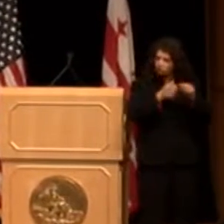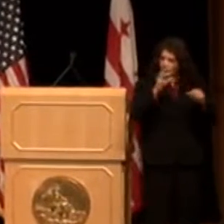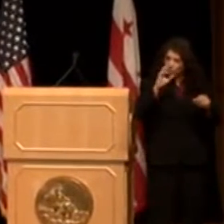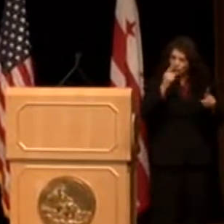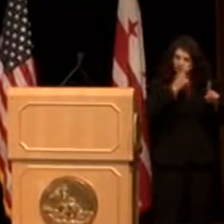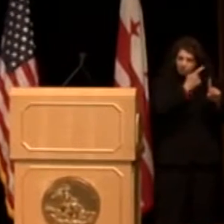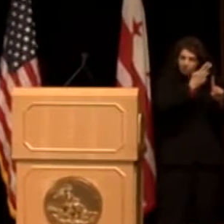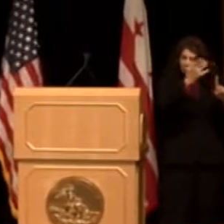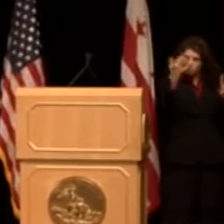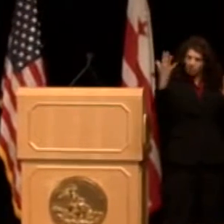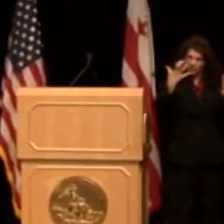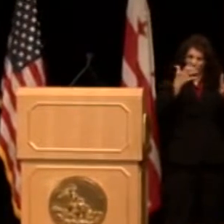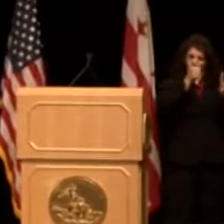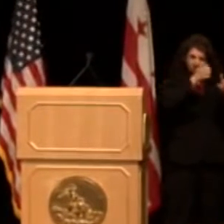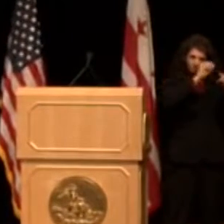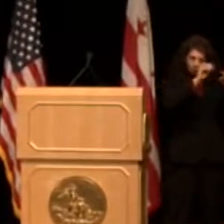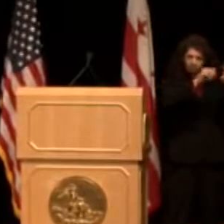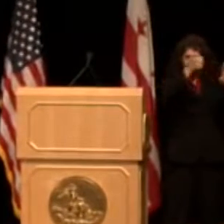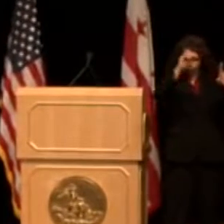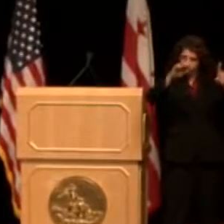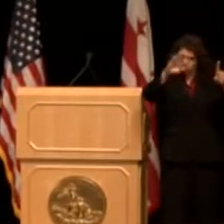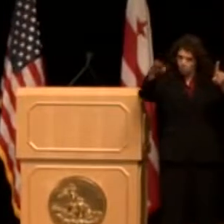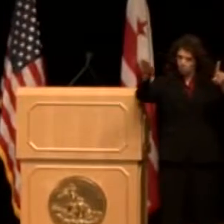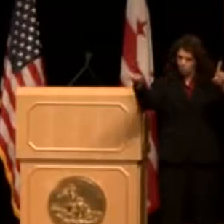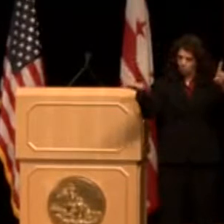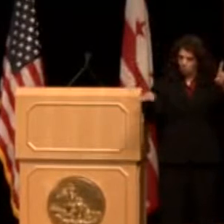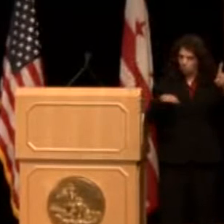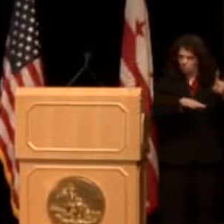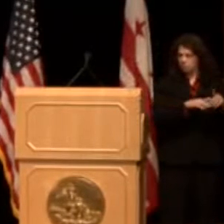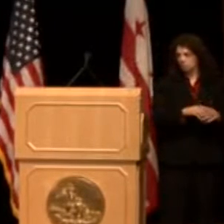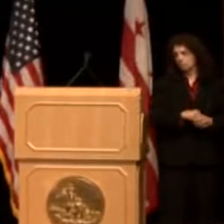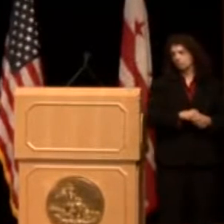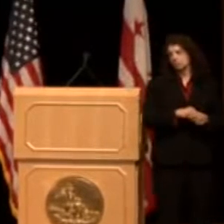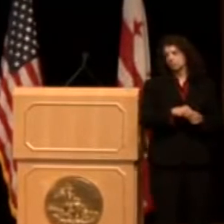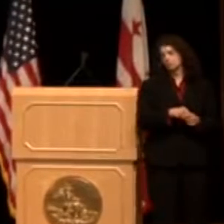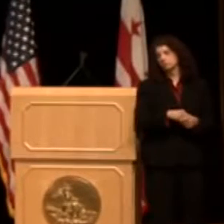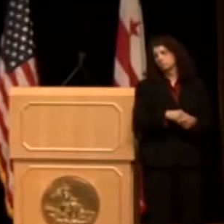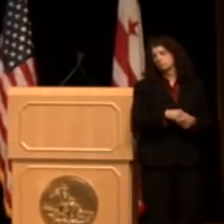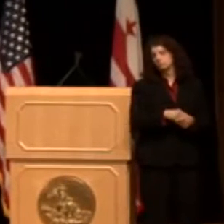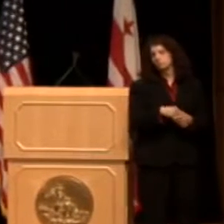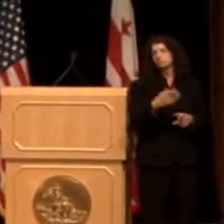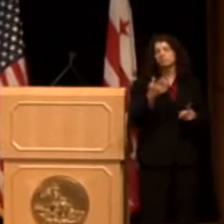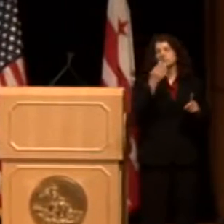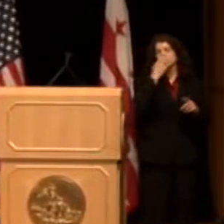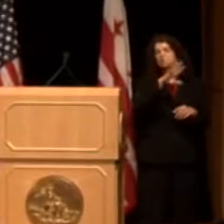10% REGARDLESS OF YOUR EDUCATIONAL ATTAINMENT OR REGARDLESS OF YOUR RACIAL BACKGROUND.